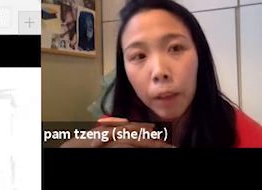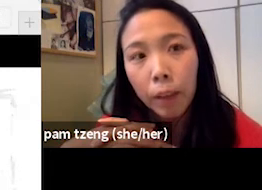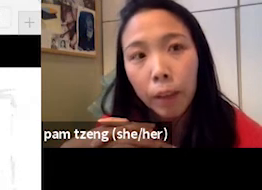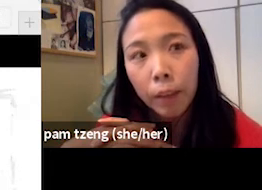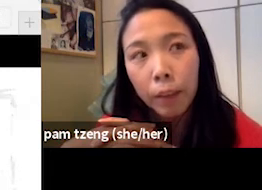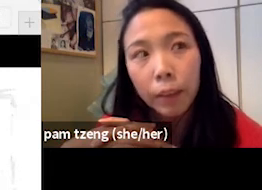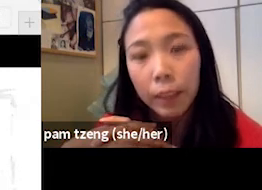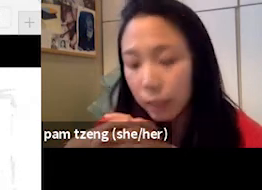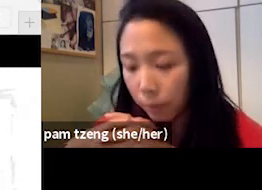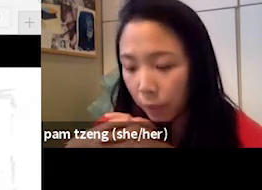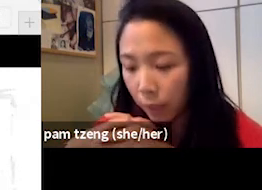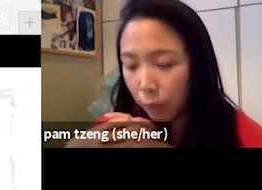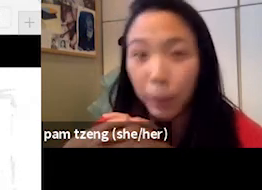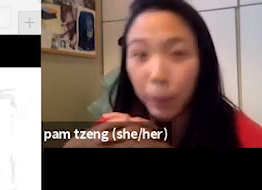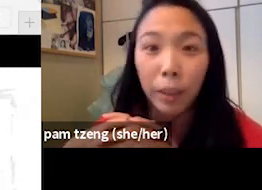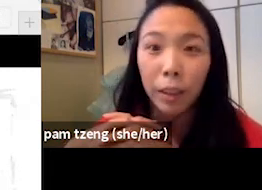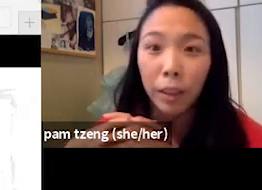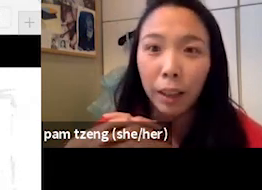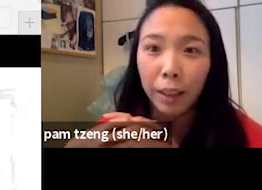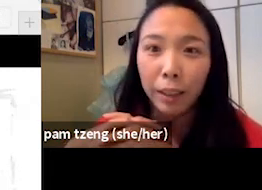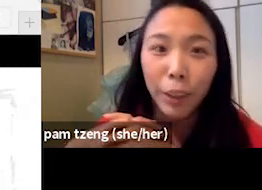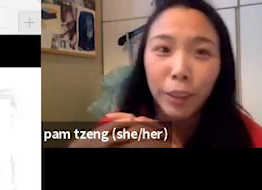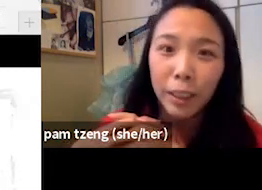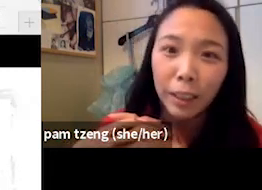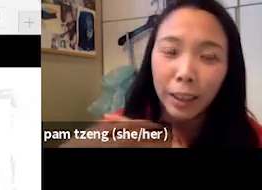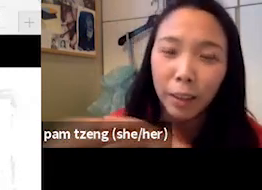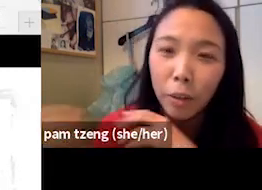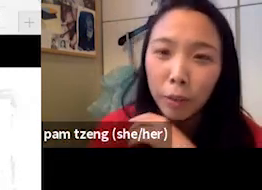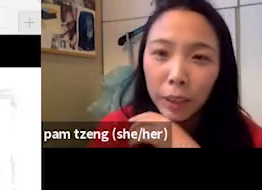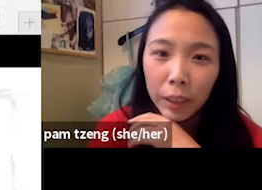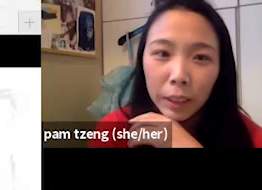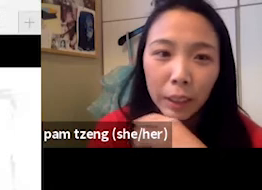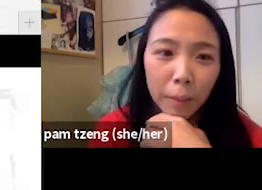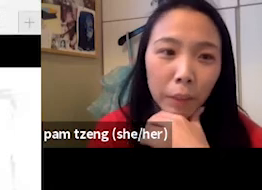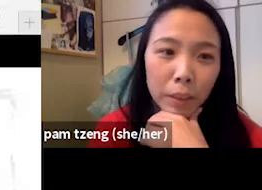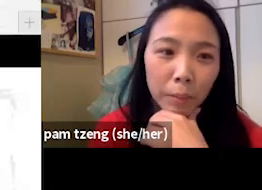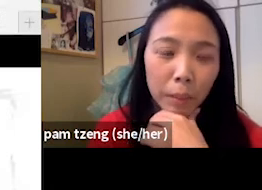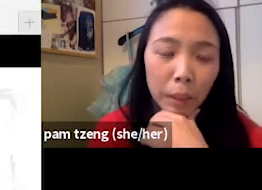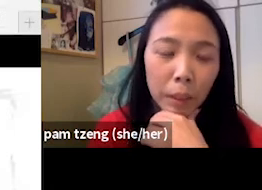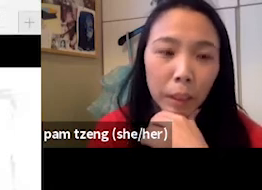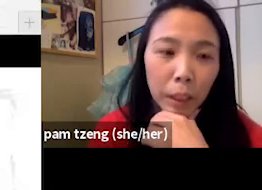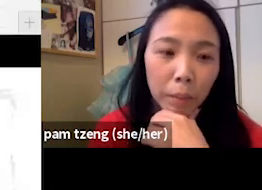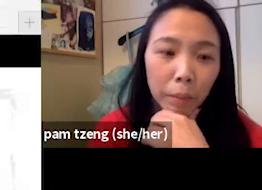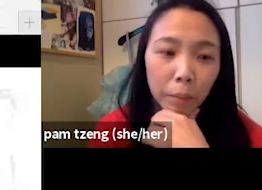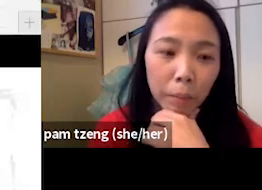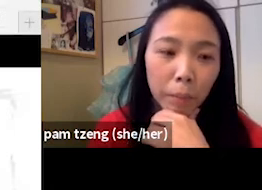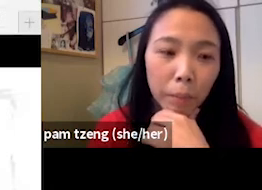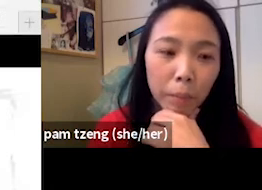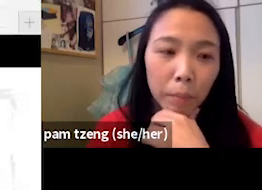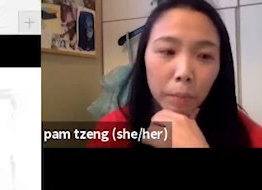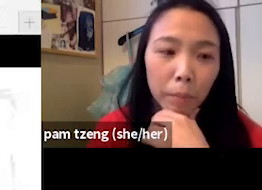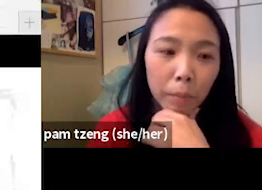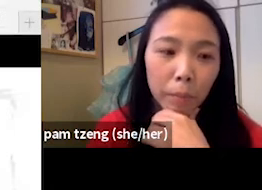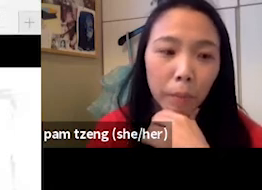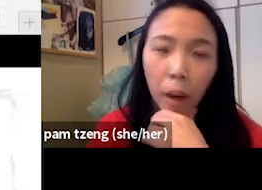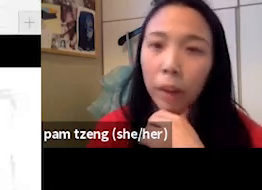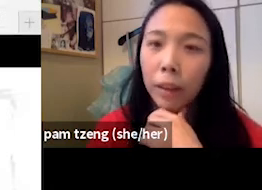And I think that's something that we'll be learning and hopefully offer some heartening